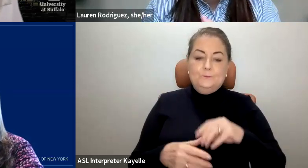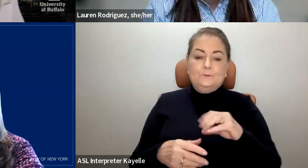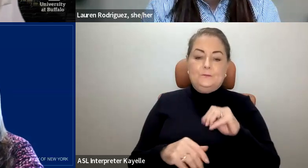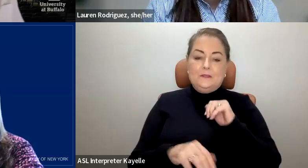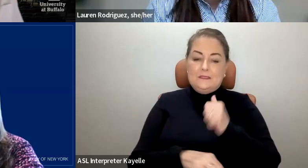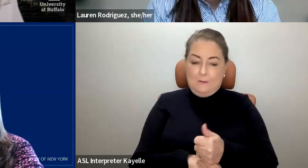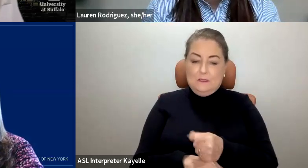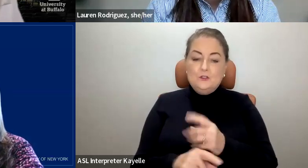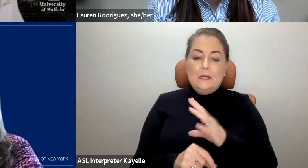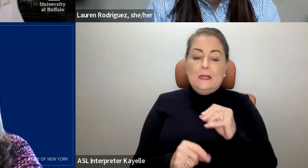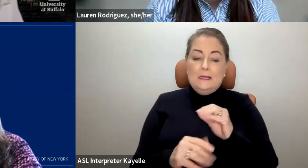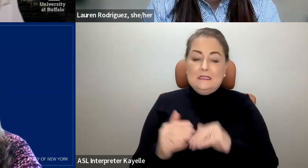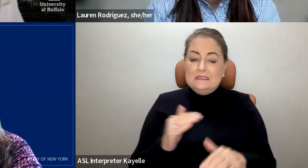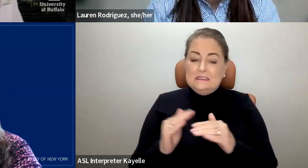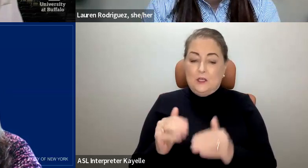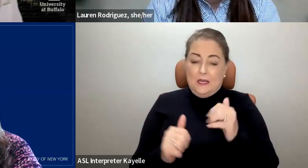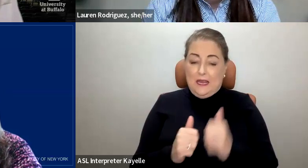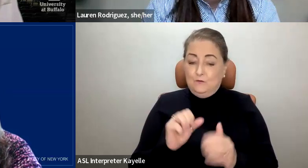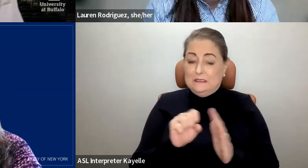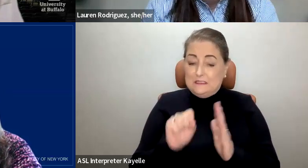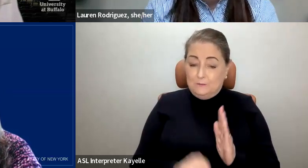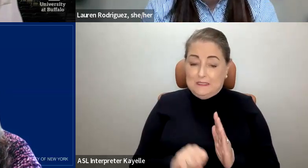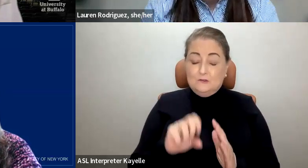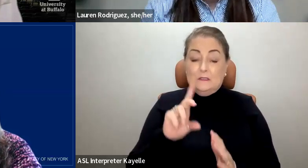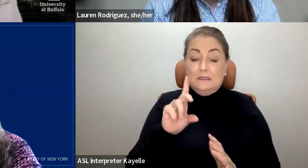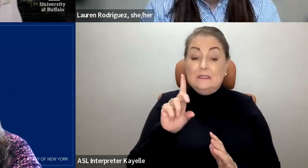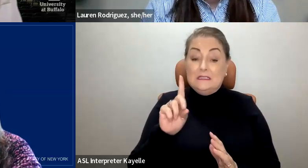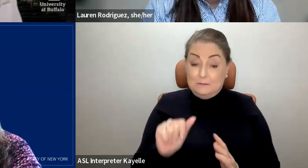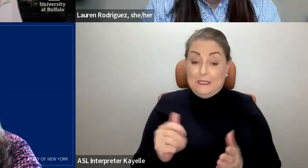Services worked closely with Rebecca to identify individual